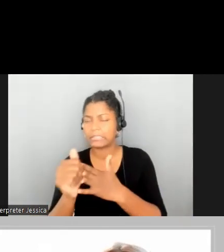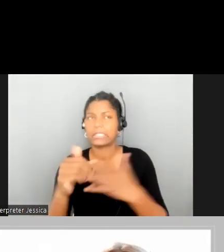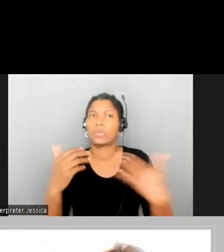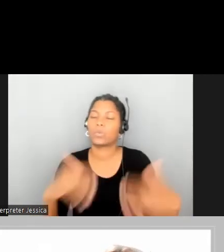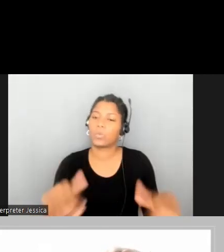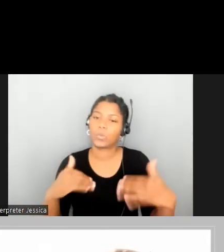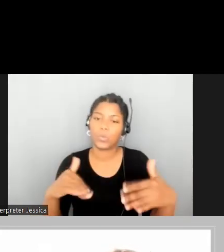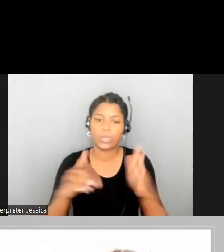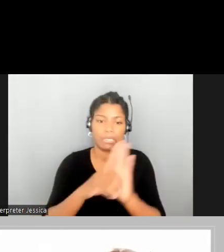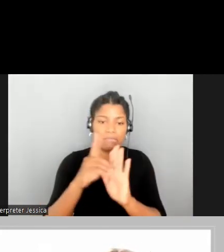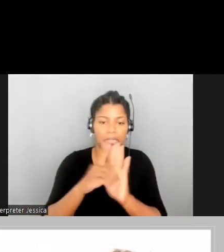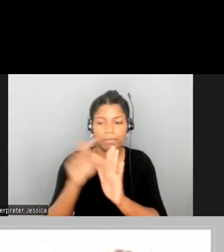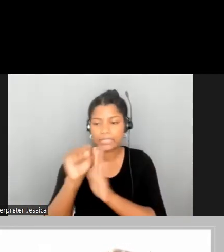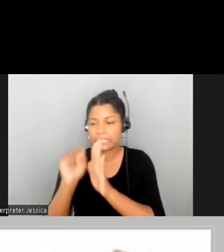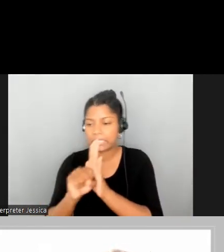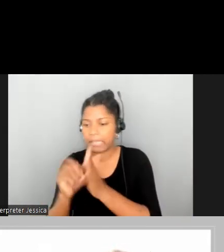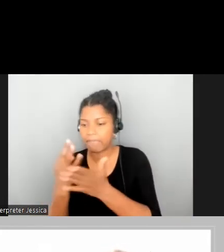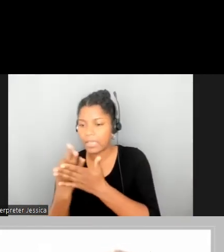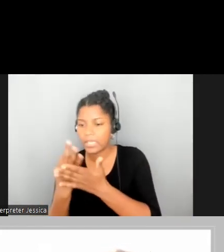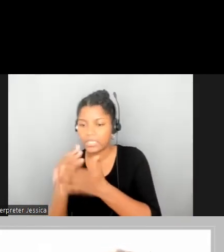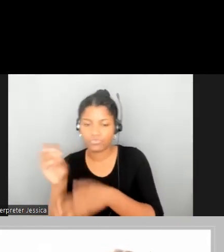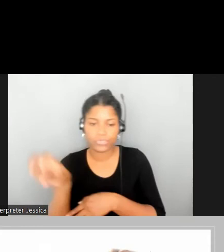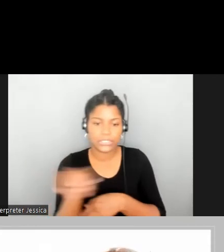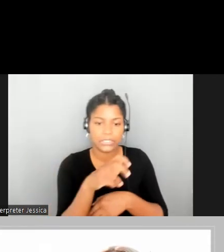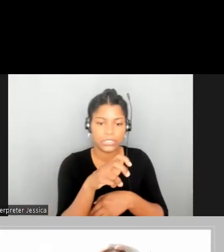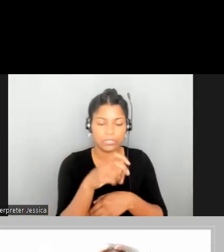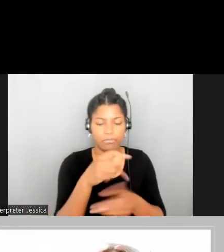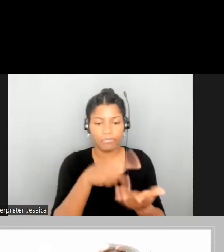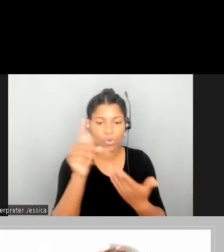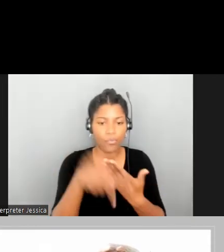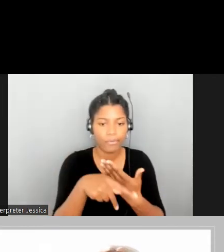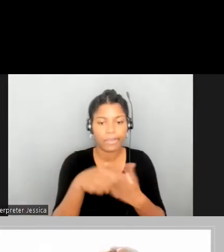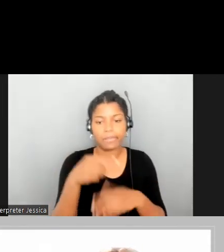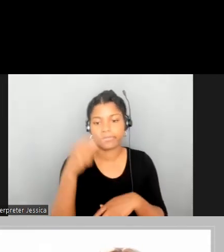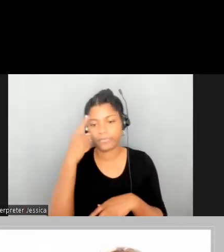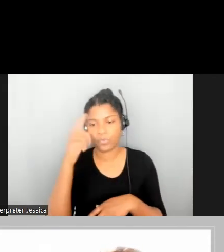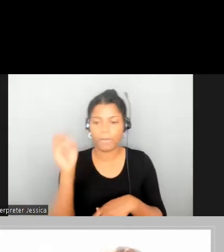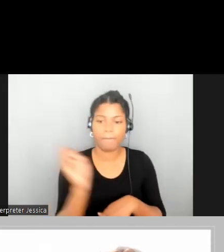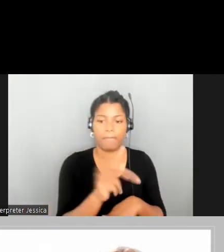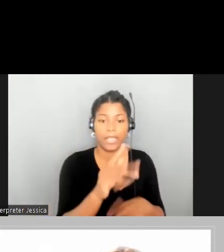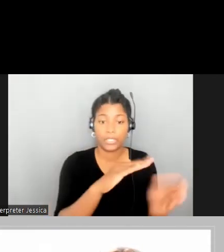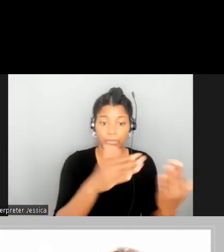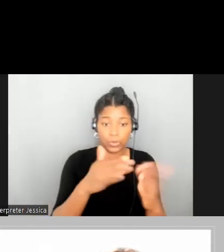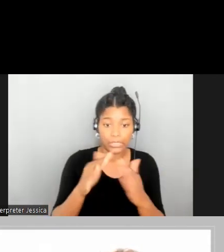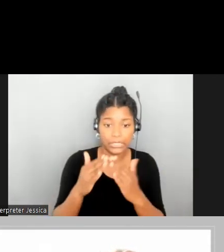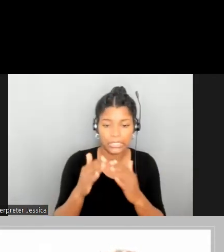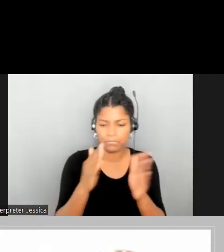state-funded programs Return to Community and the strategies you've shared.